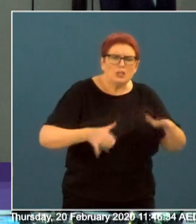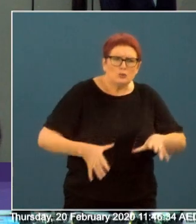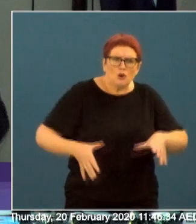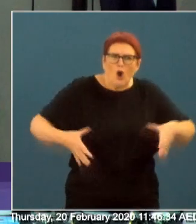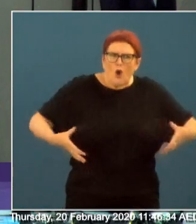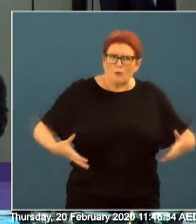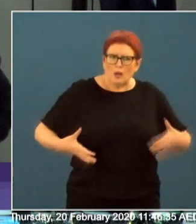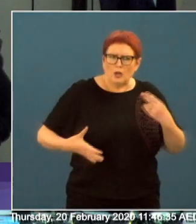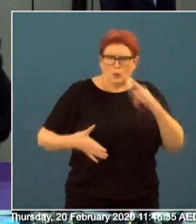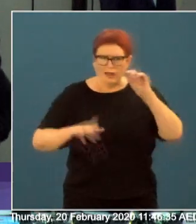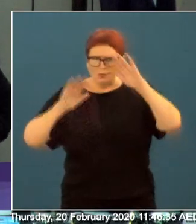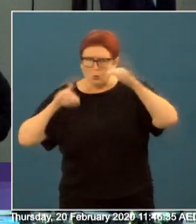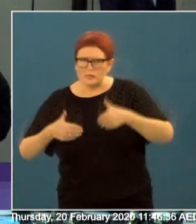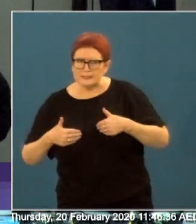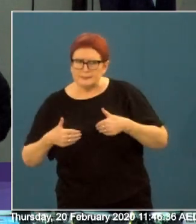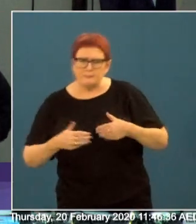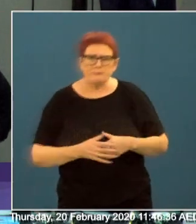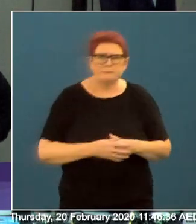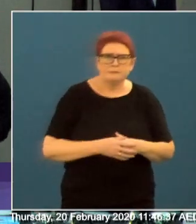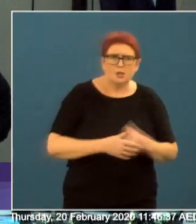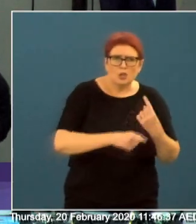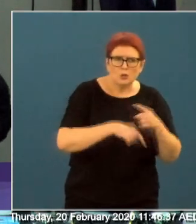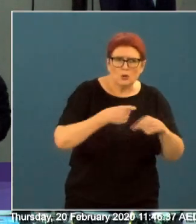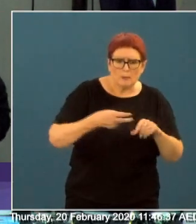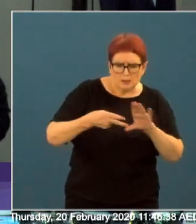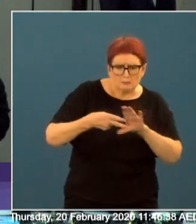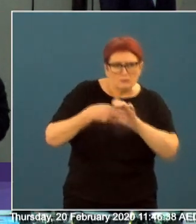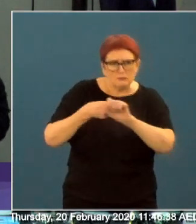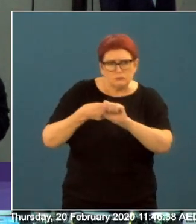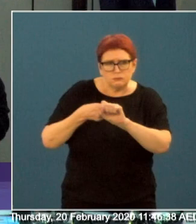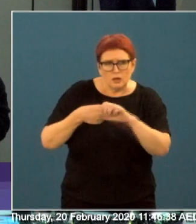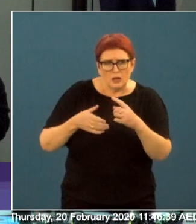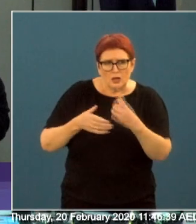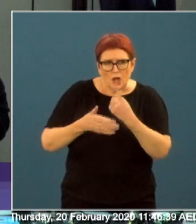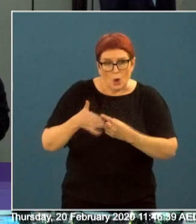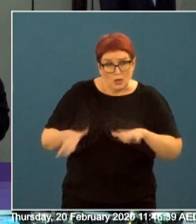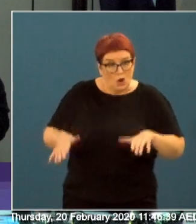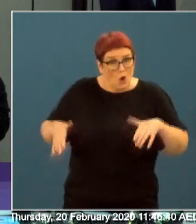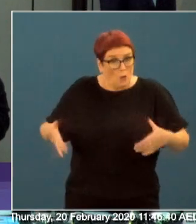Is the statement in paragraph 37 about comorbidity limited to obesity or is it more general?